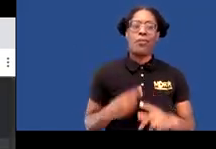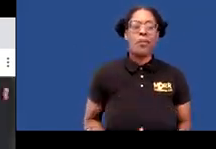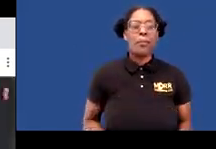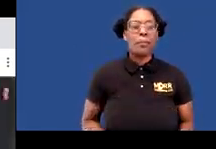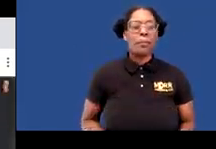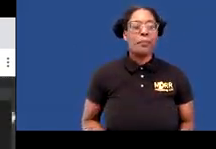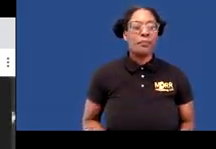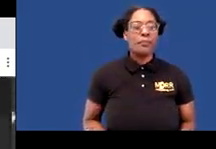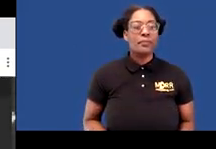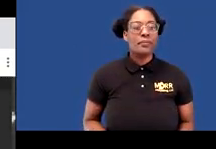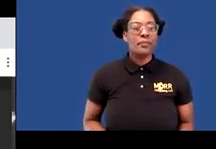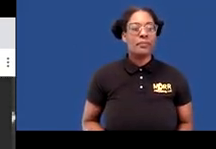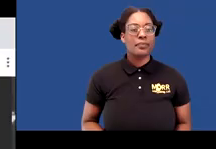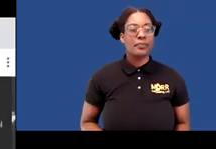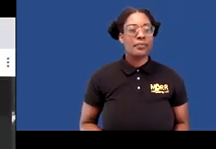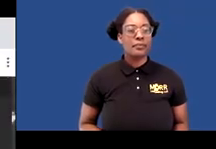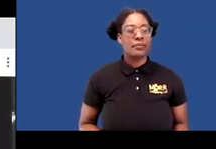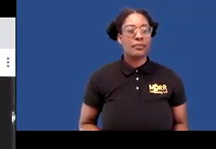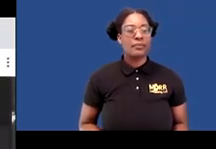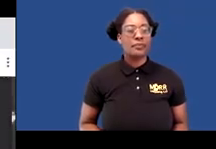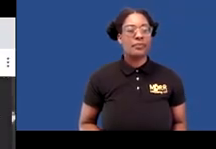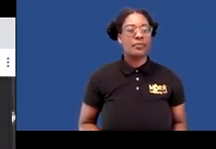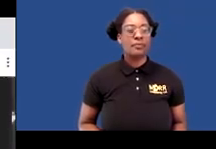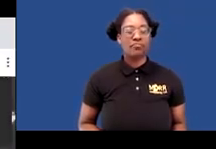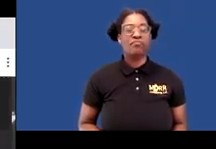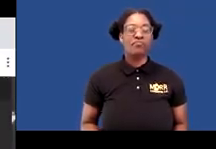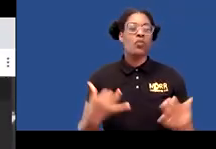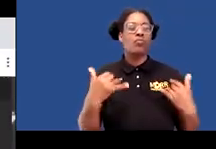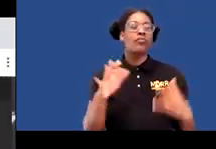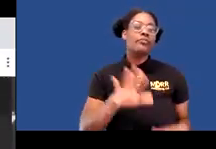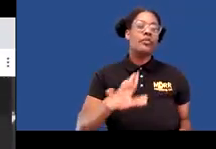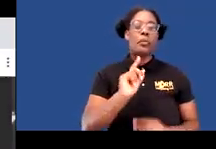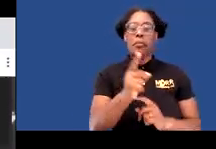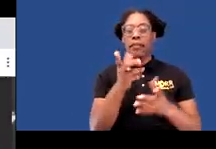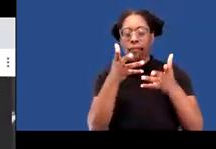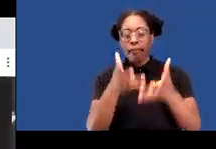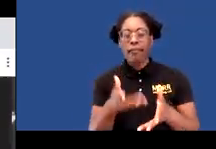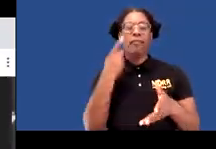How about one more minute here?